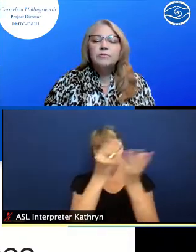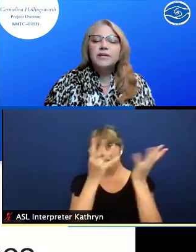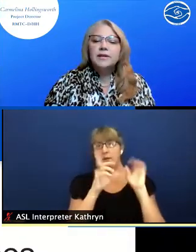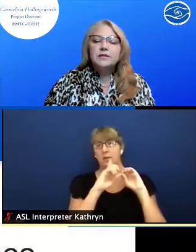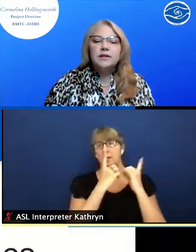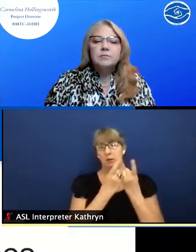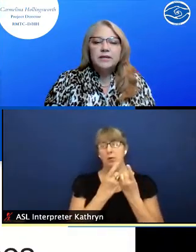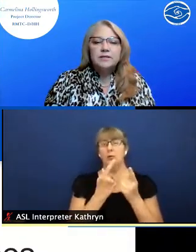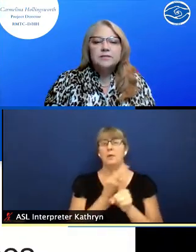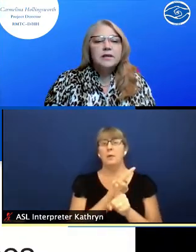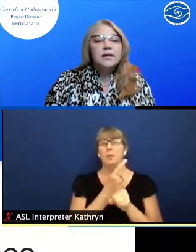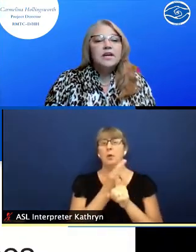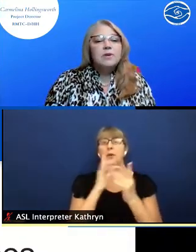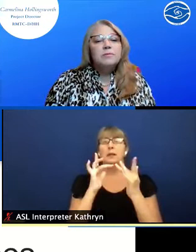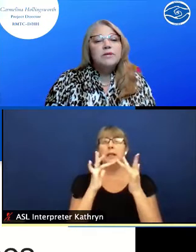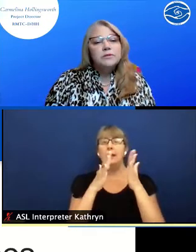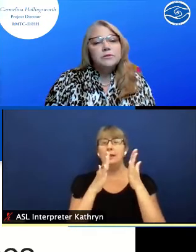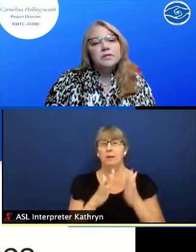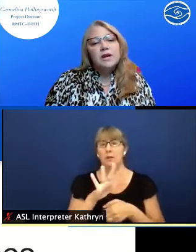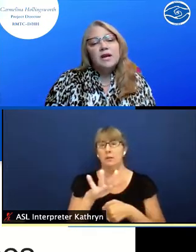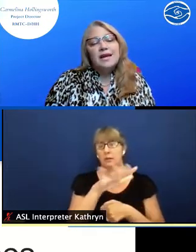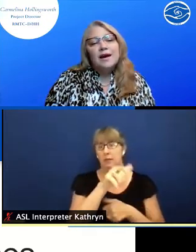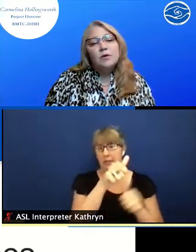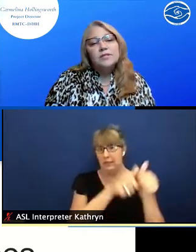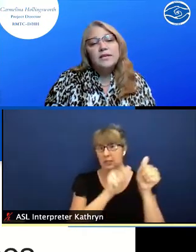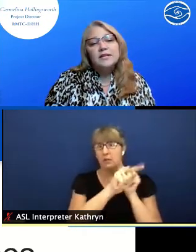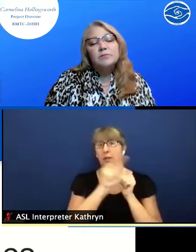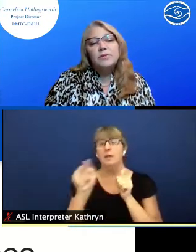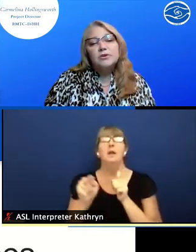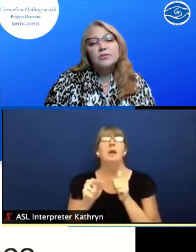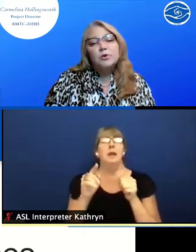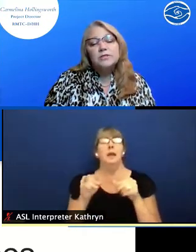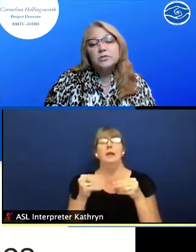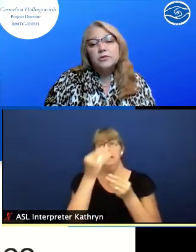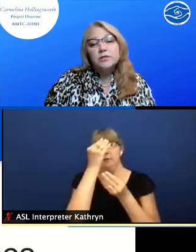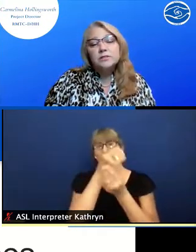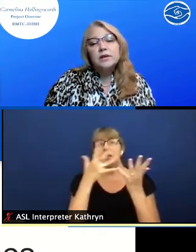liaison at BESE. It may be used to guide how the state can better support districts,